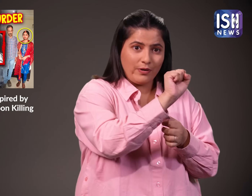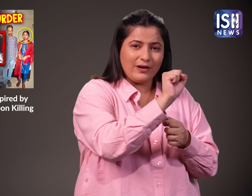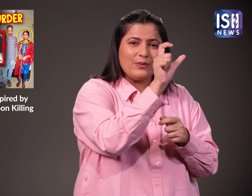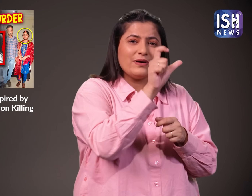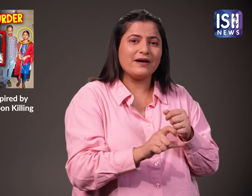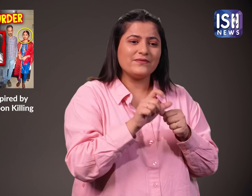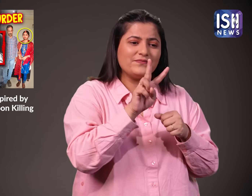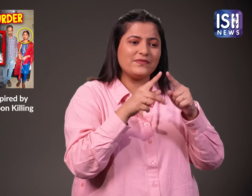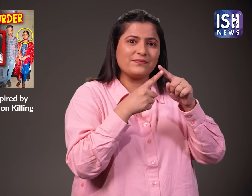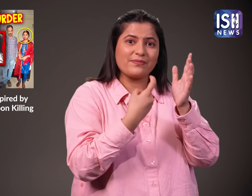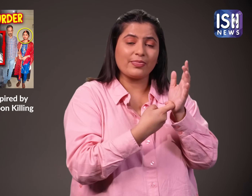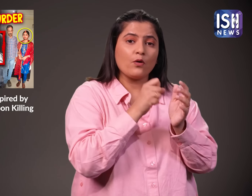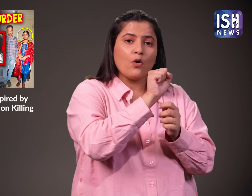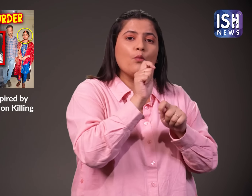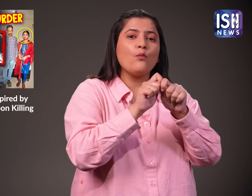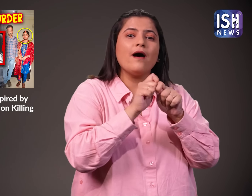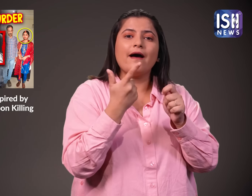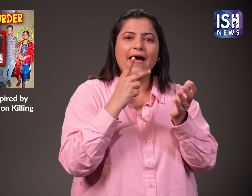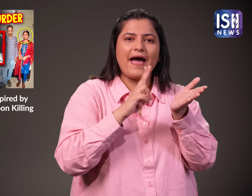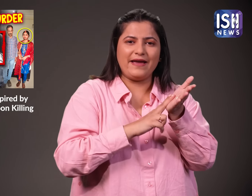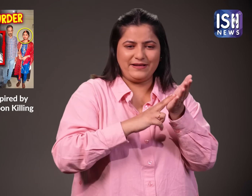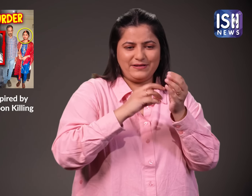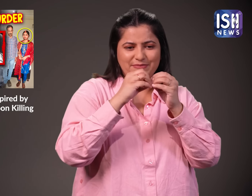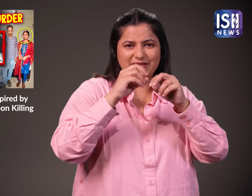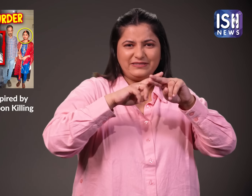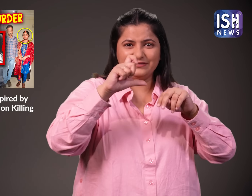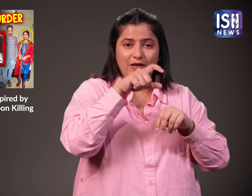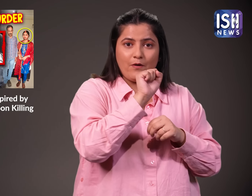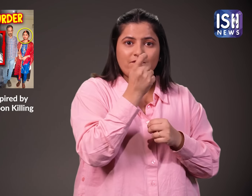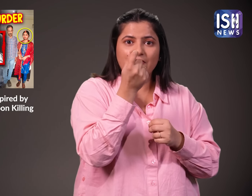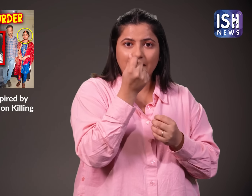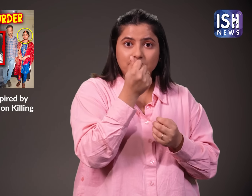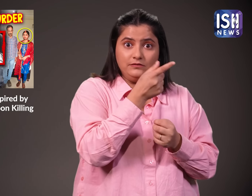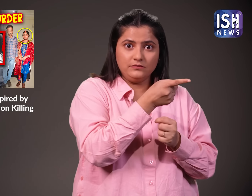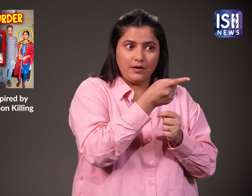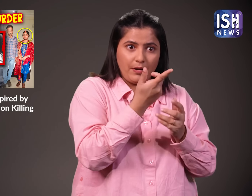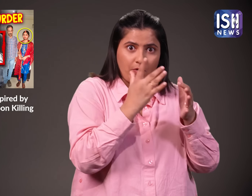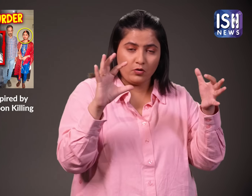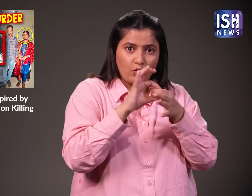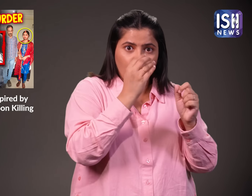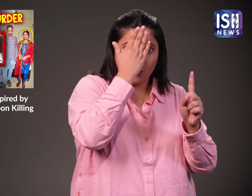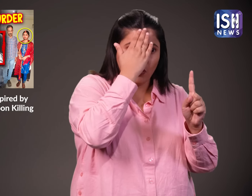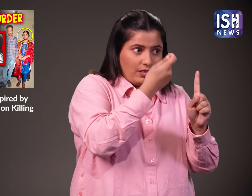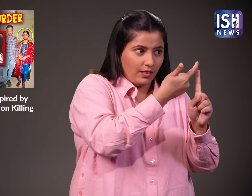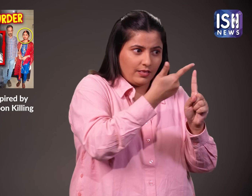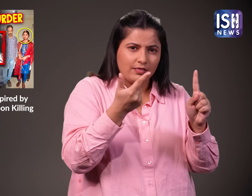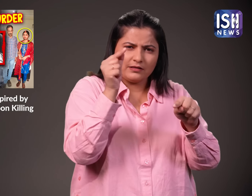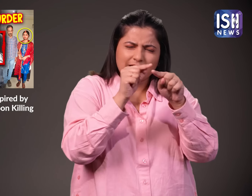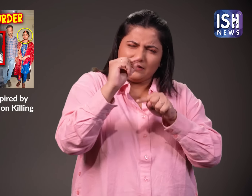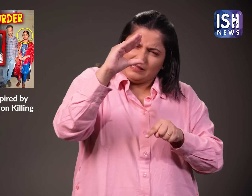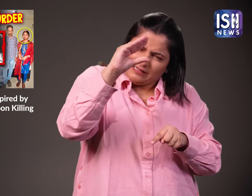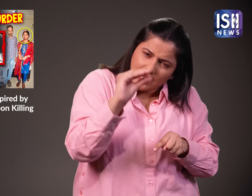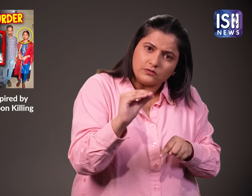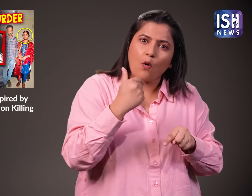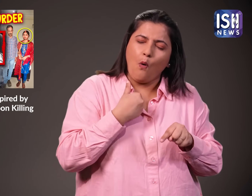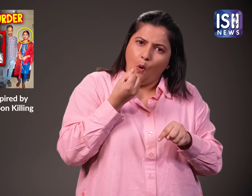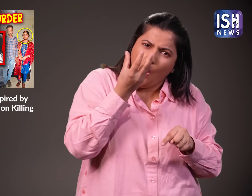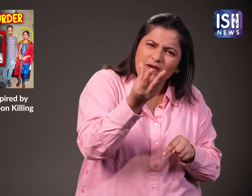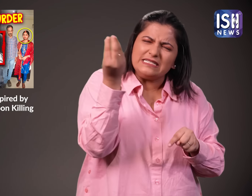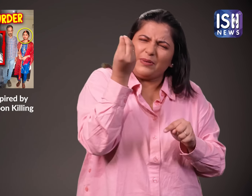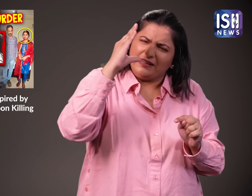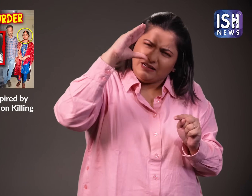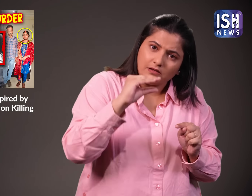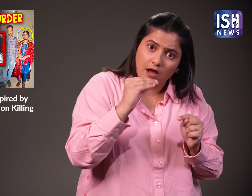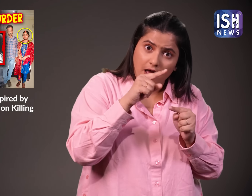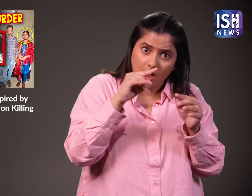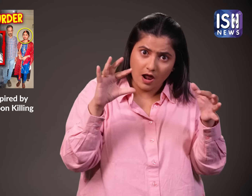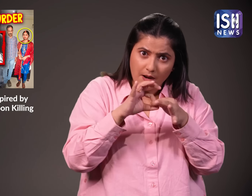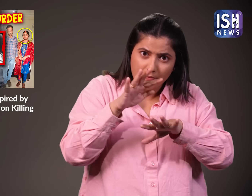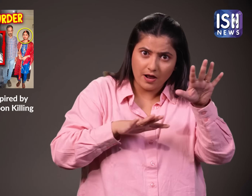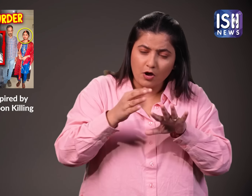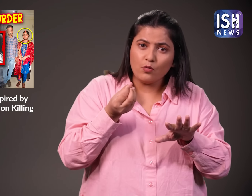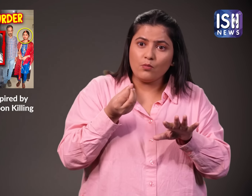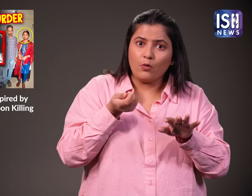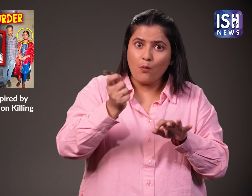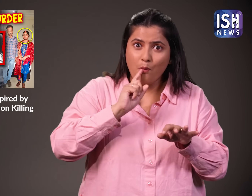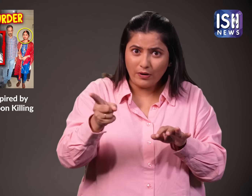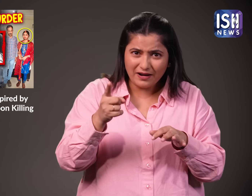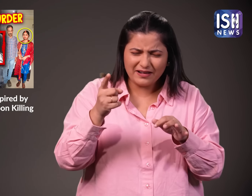may have been offered a bait of cheap loans by VT Rao then, he allegedly hired them to kill in return.